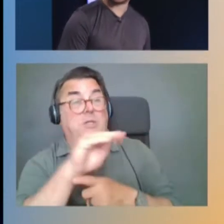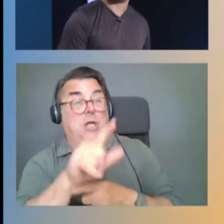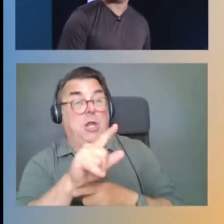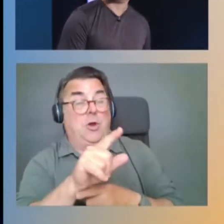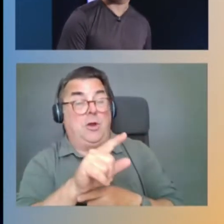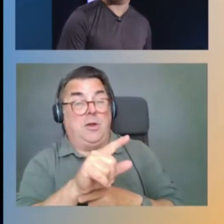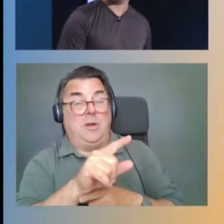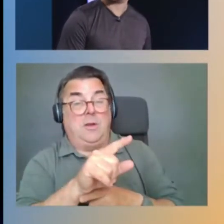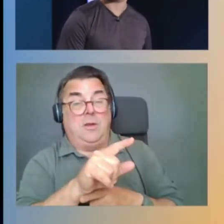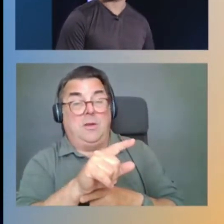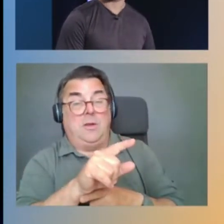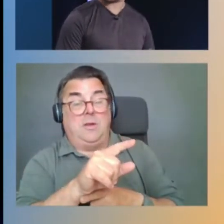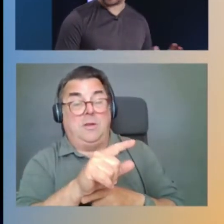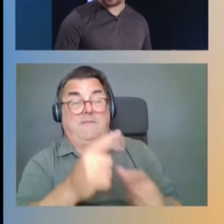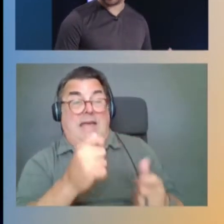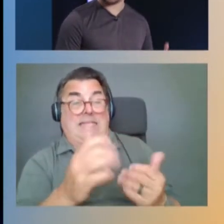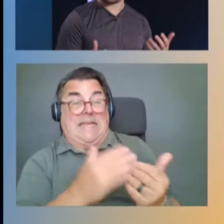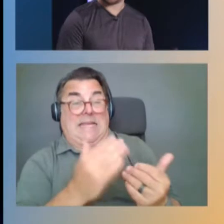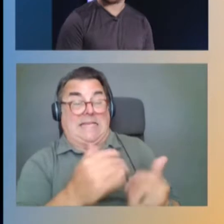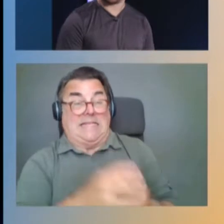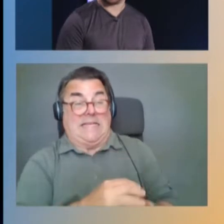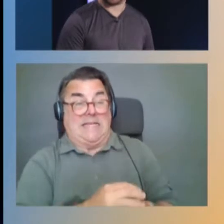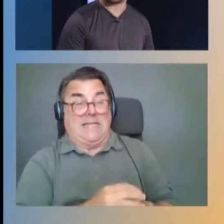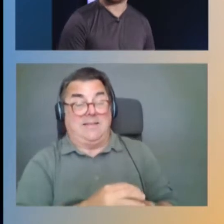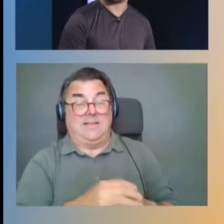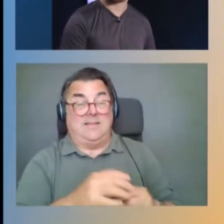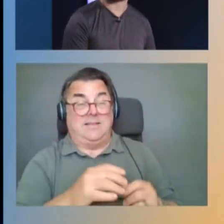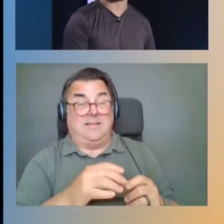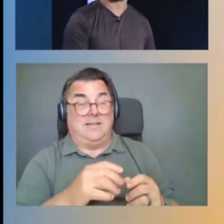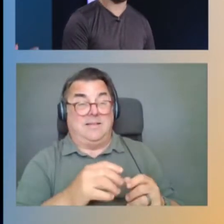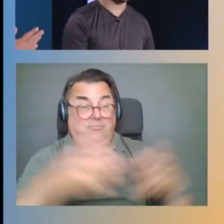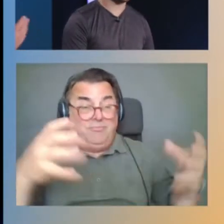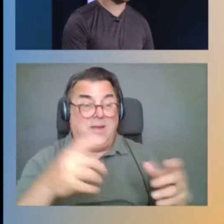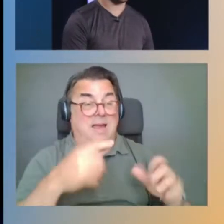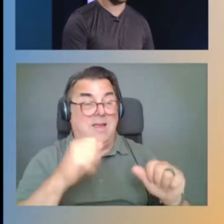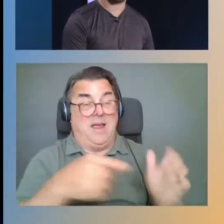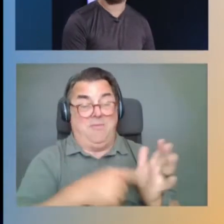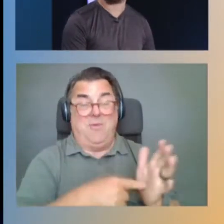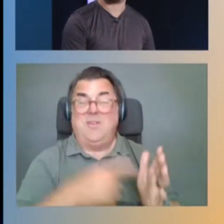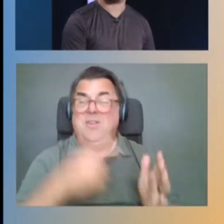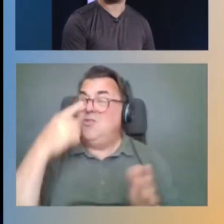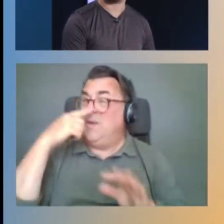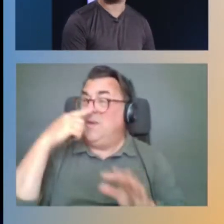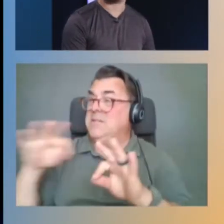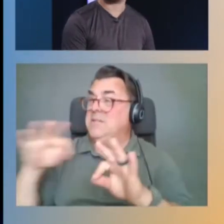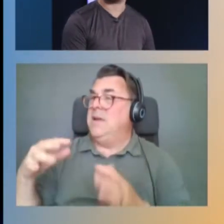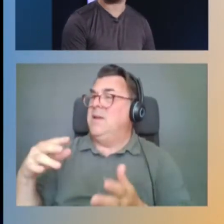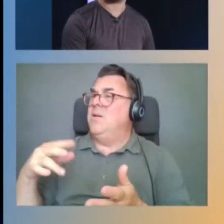easy to use, scalable and affordable. So why don't we start with Inf1?